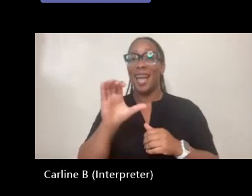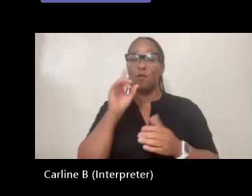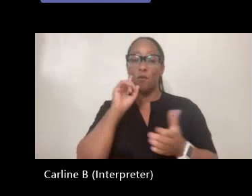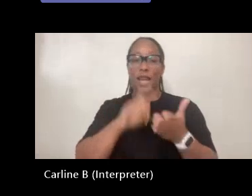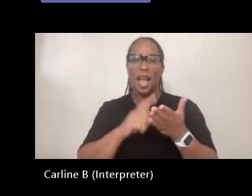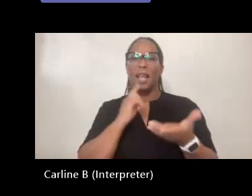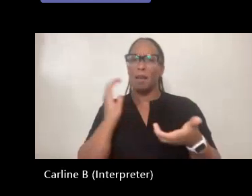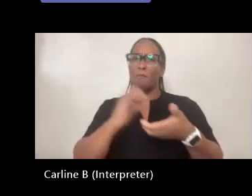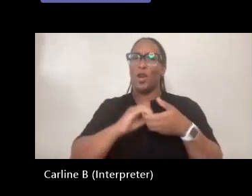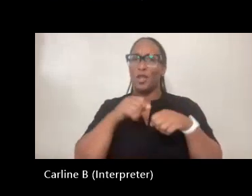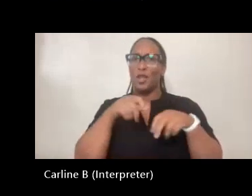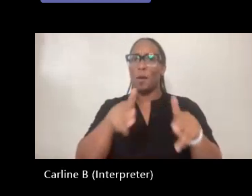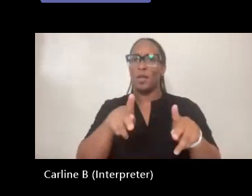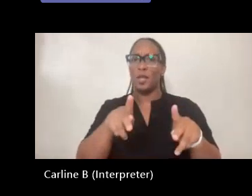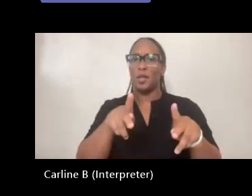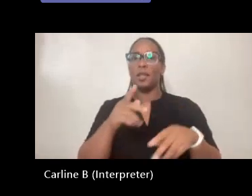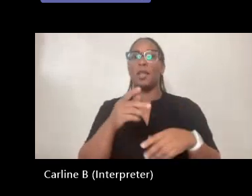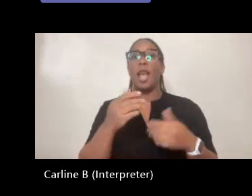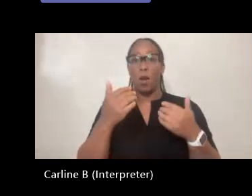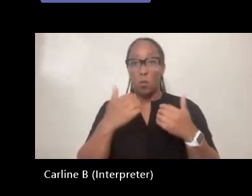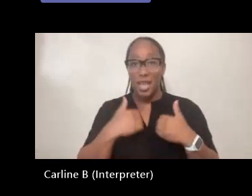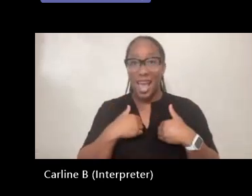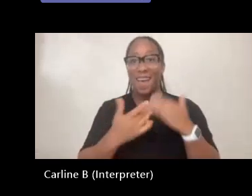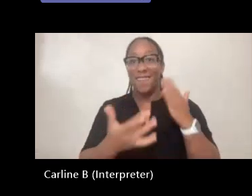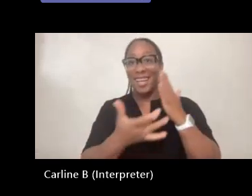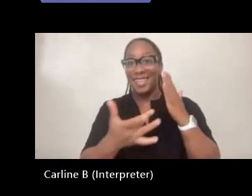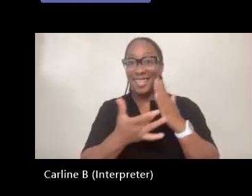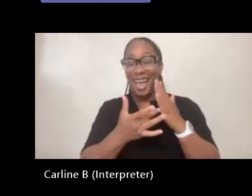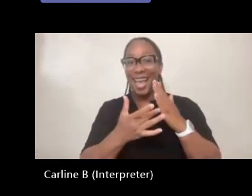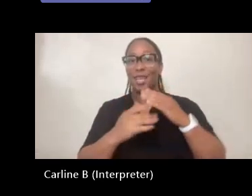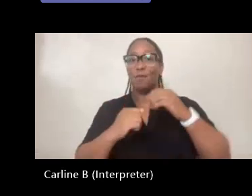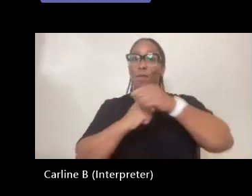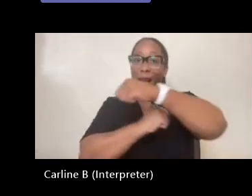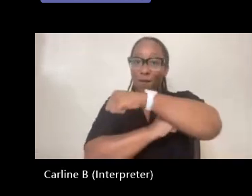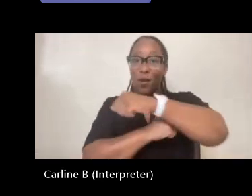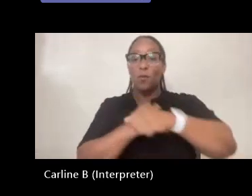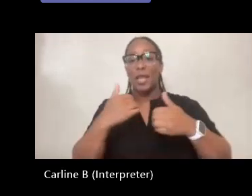the partnership opportunity here and said, hey, we have a tech platform,